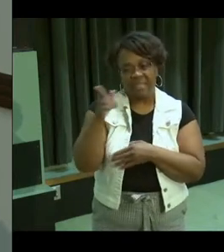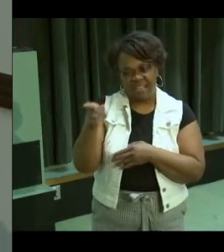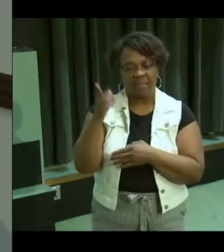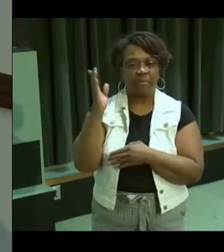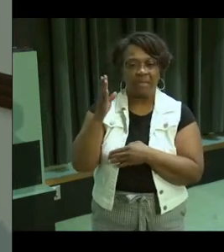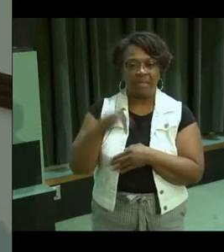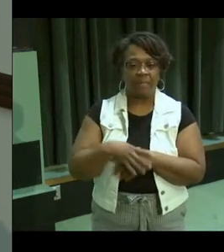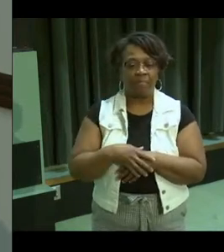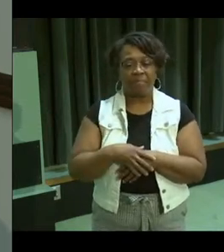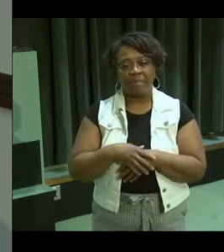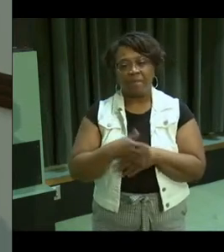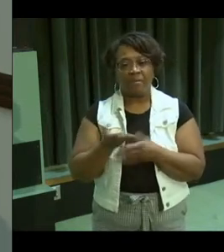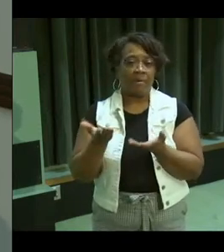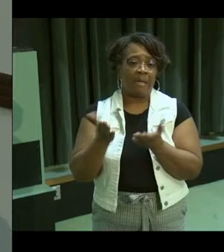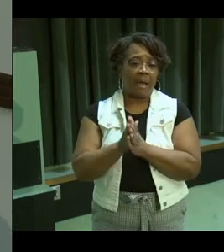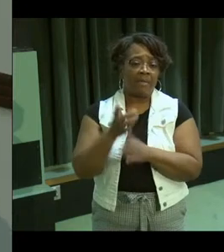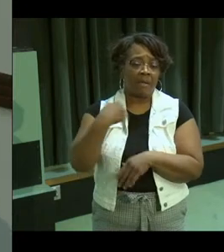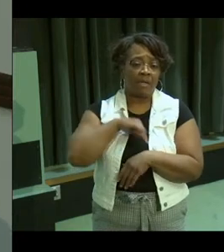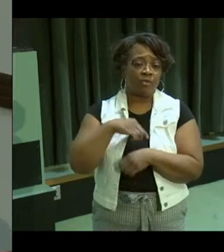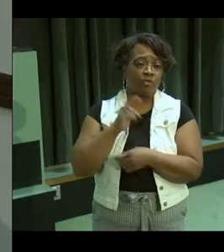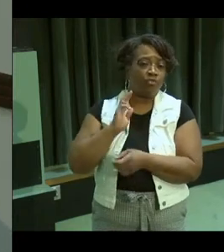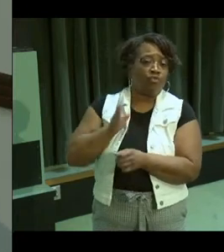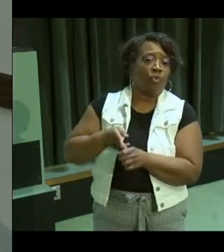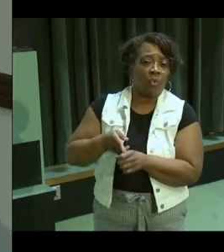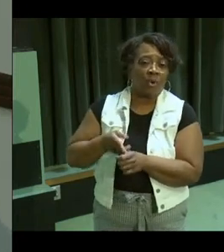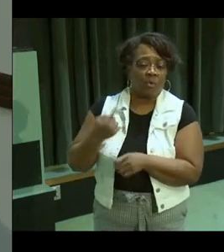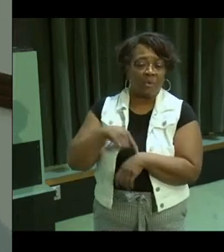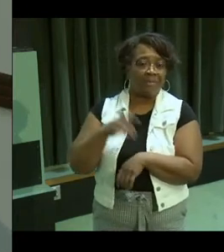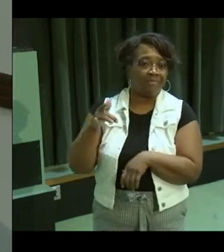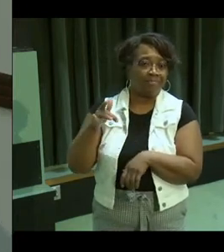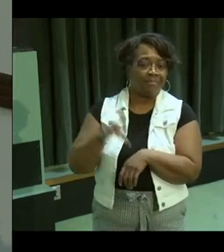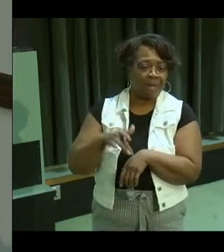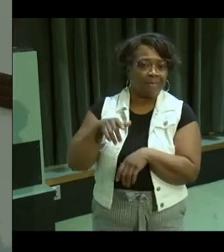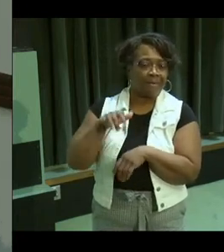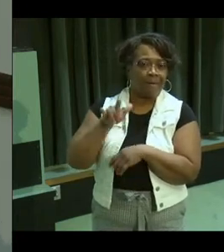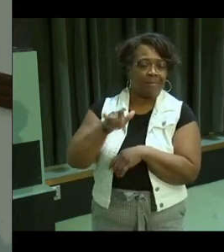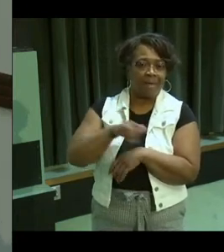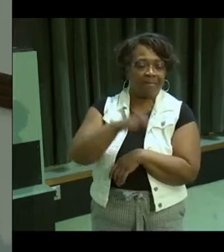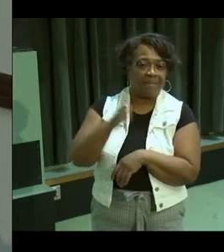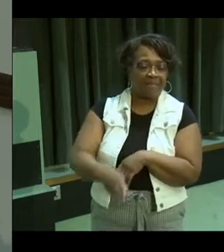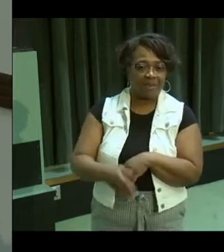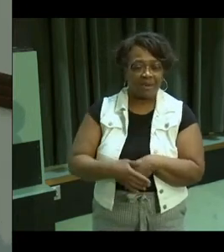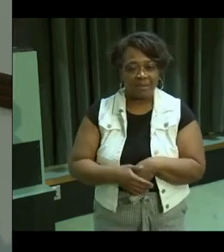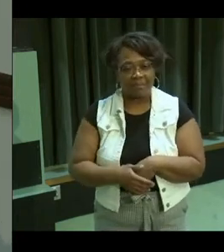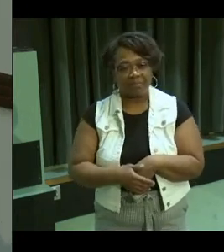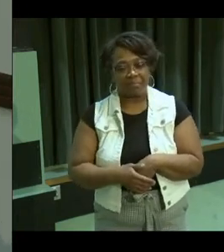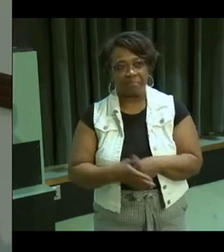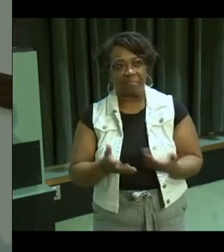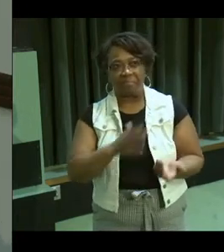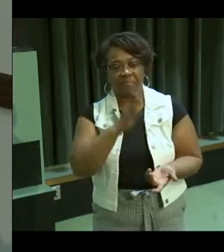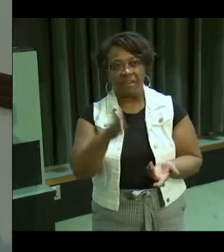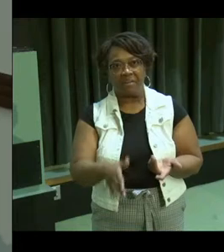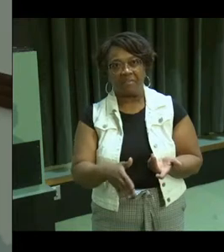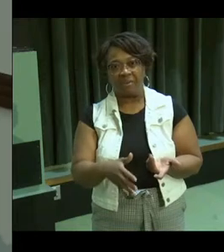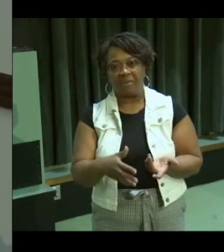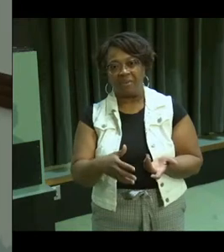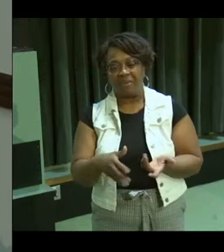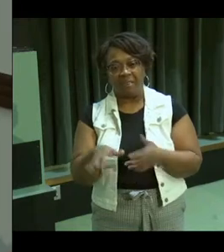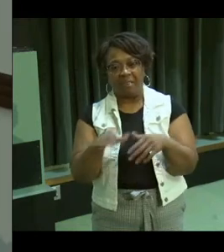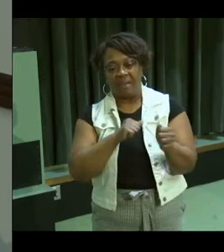. And so he asked if we could go also. And we'd never been on an